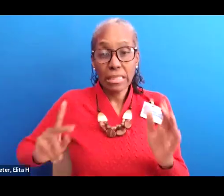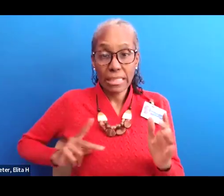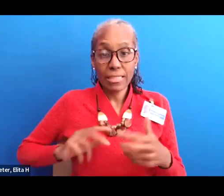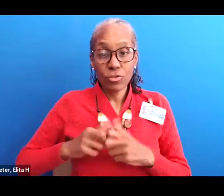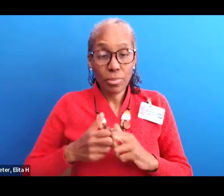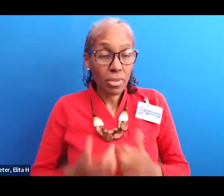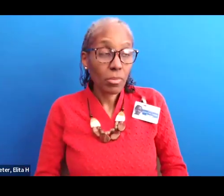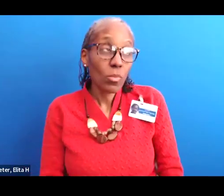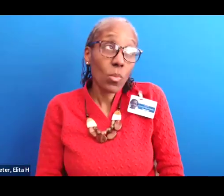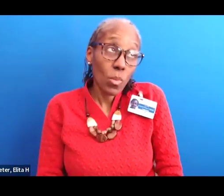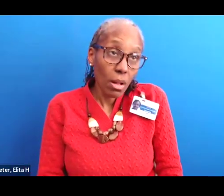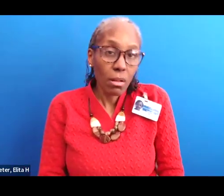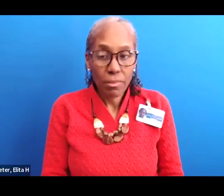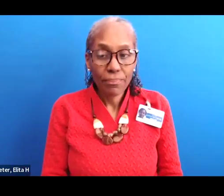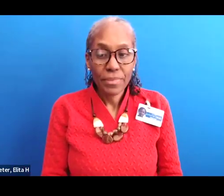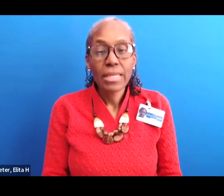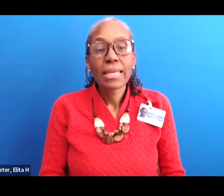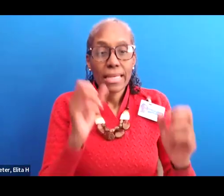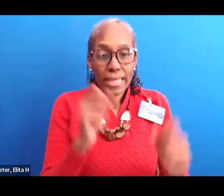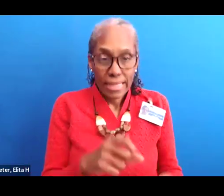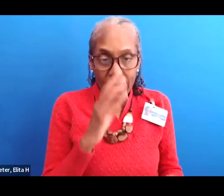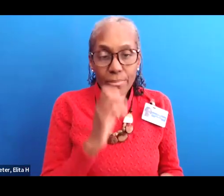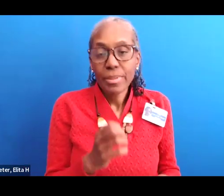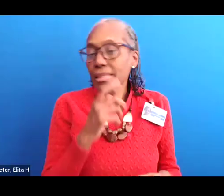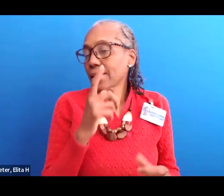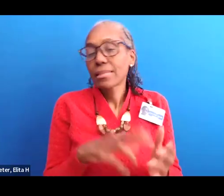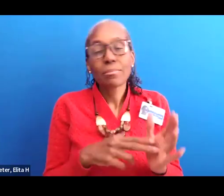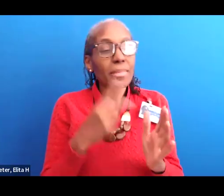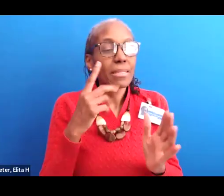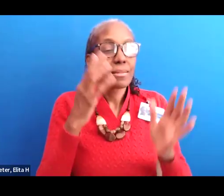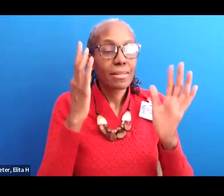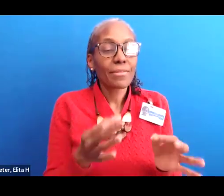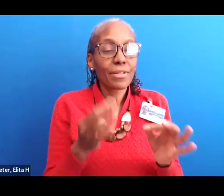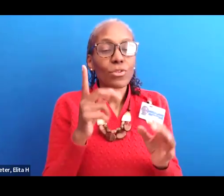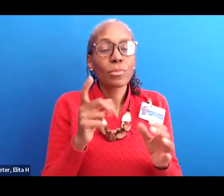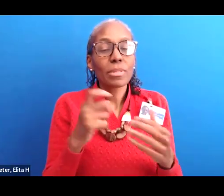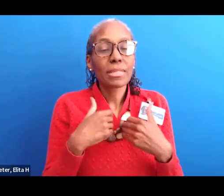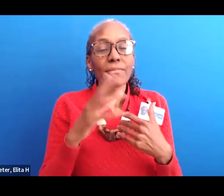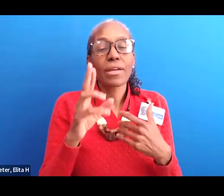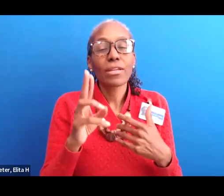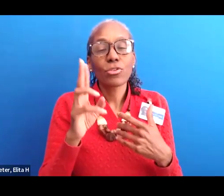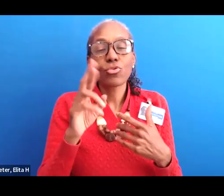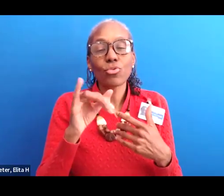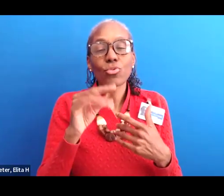It can be a sign of kidney trouble, but it doesn't necessarily mean that it is. You need to have a urinalysis to find out what it is.